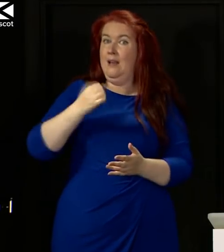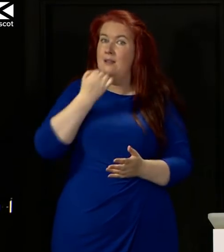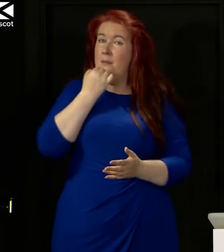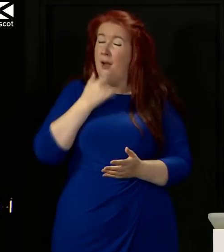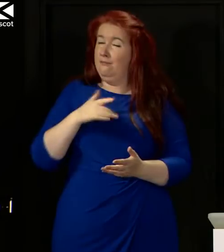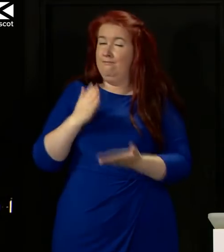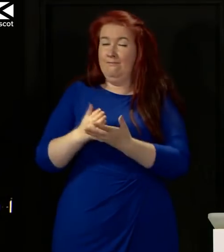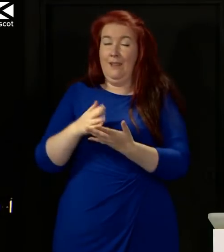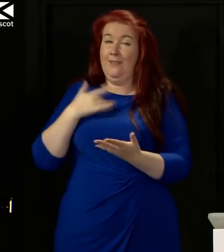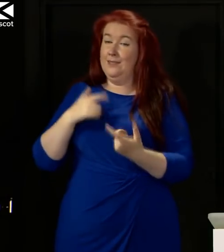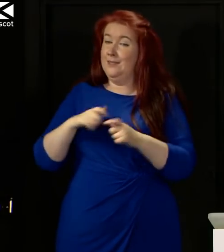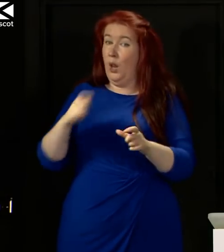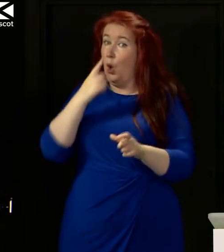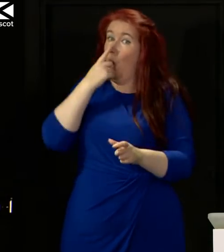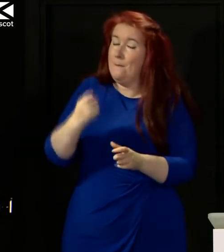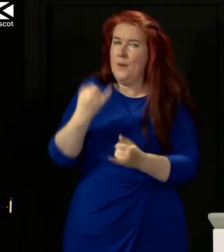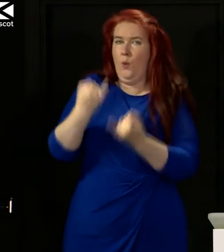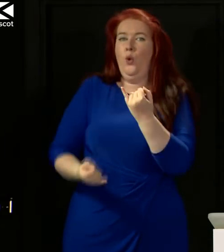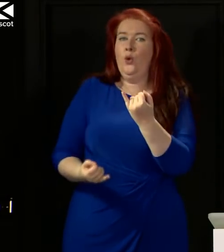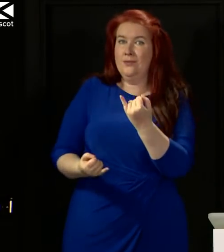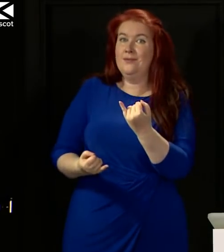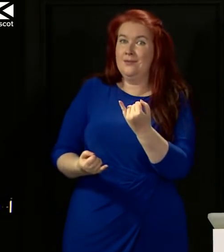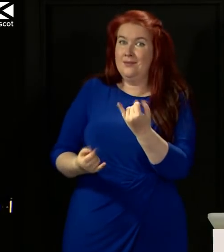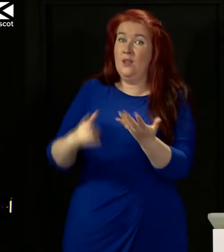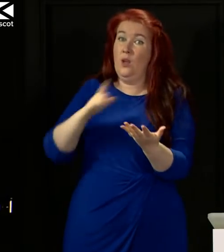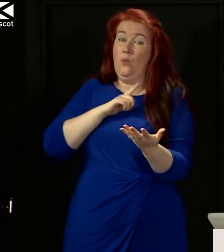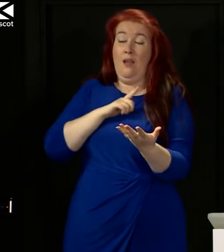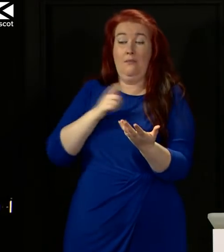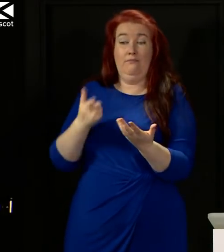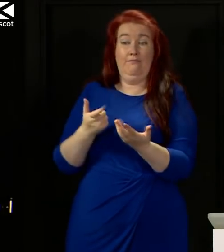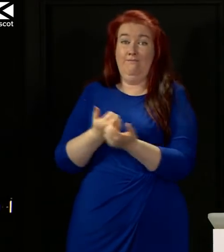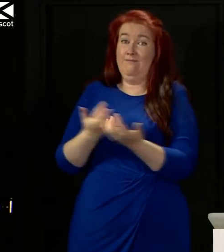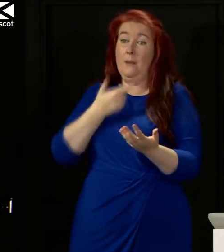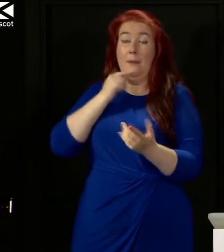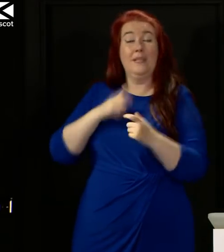impact of this crisis, because many people will still be in employment right now, so